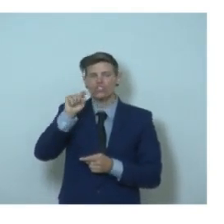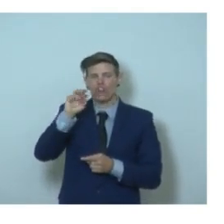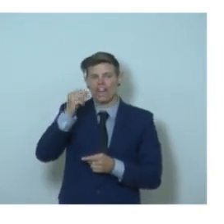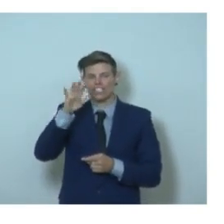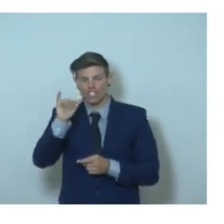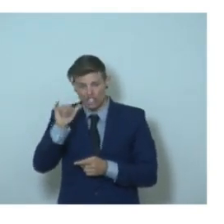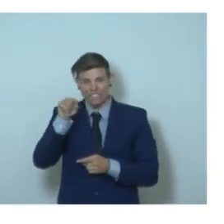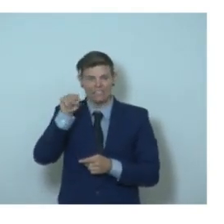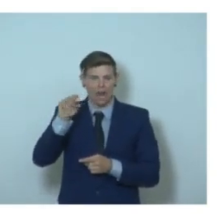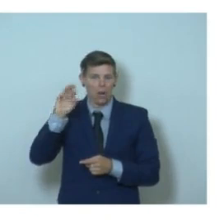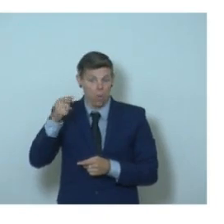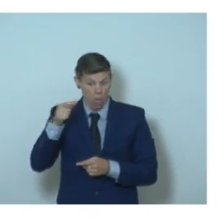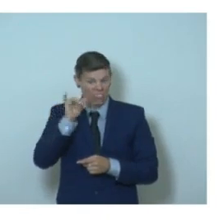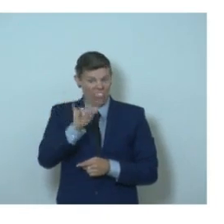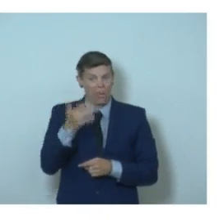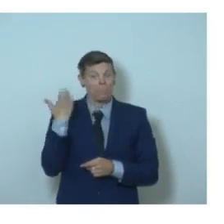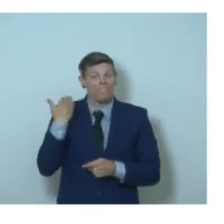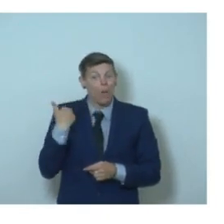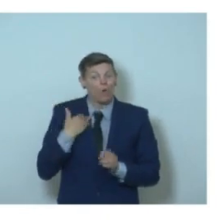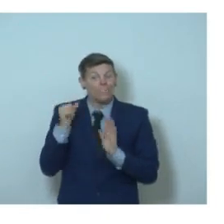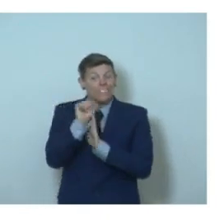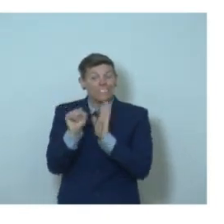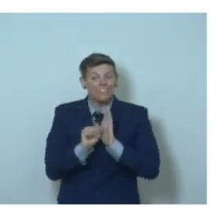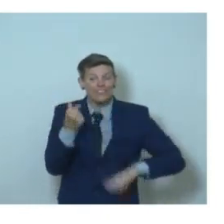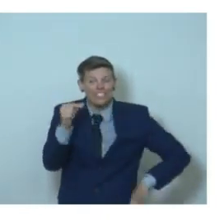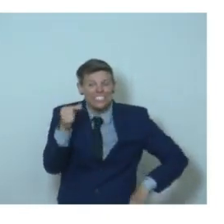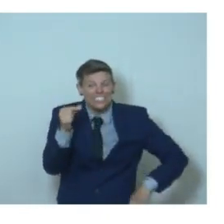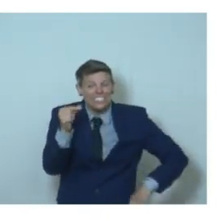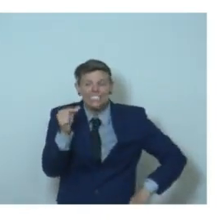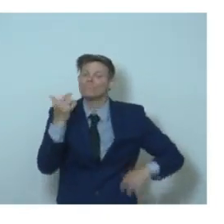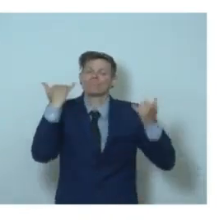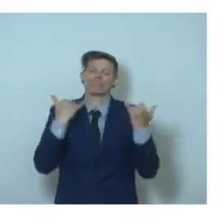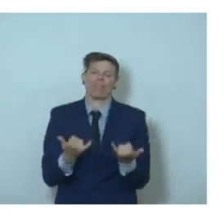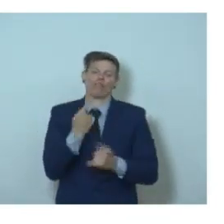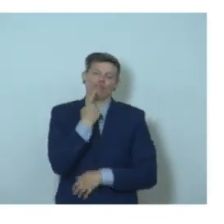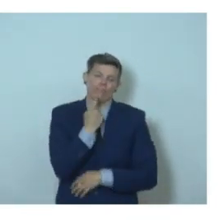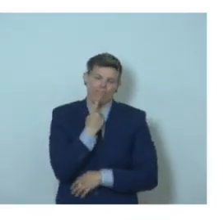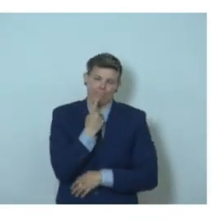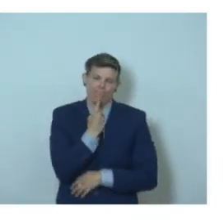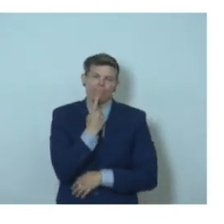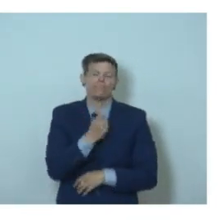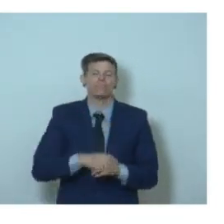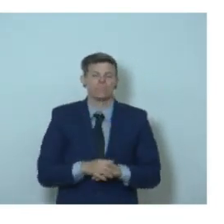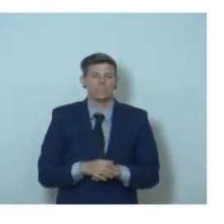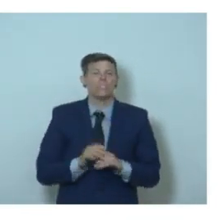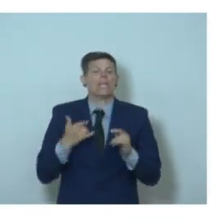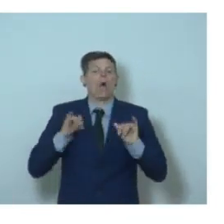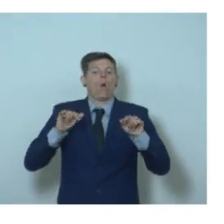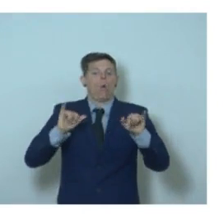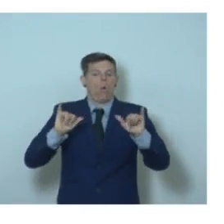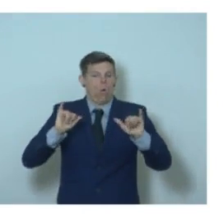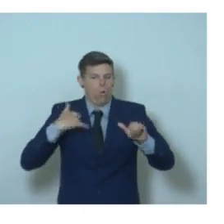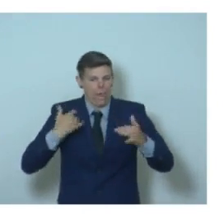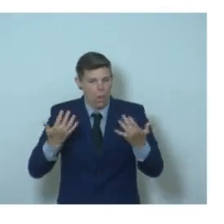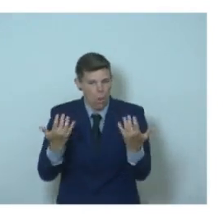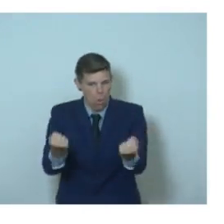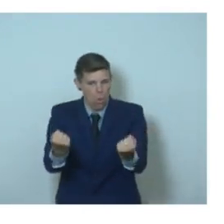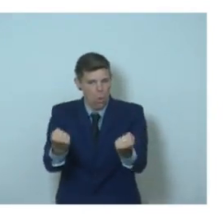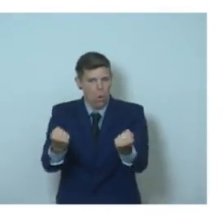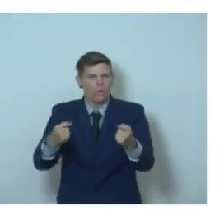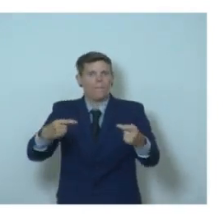I WAS TELLING YOU ABOUT COVID EXIT STRATEGY AND YOU CAN SEE WHERE A BRIGHT RED THERE AND NO LONGER GREEN AS WE’VE BEEN FOUR WEEKS.